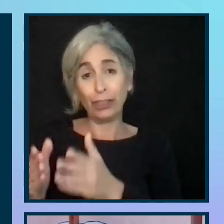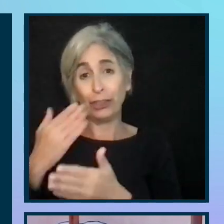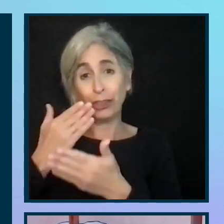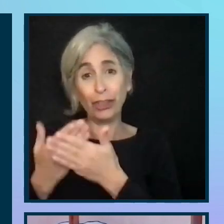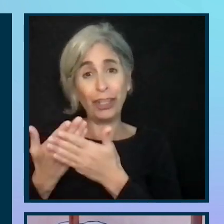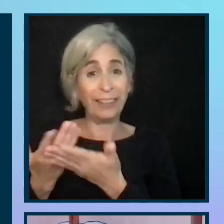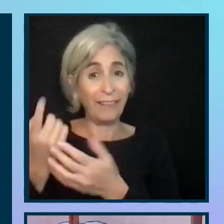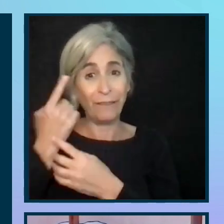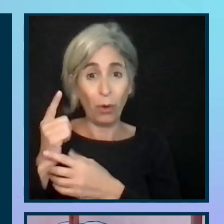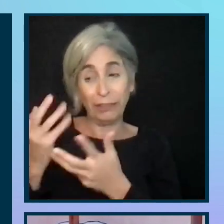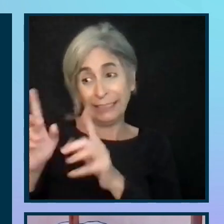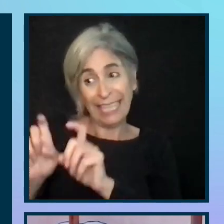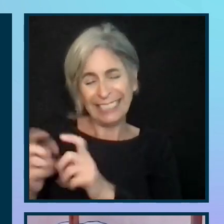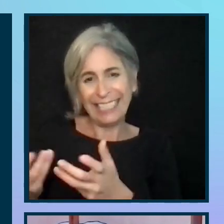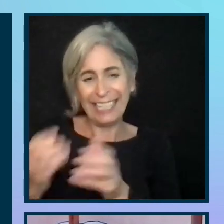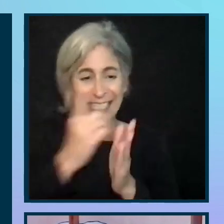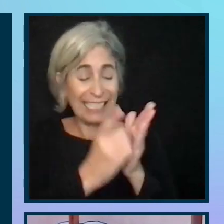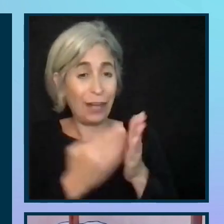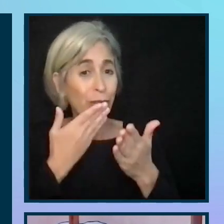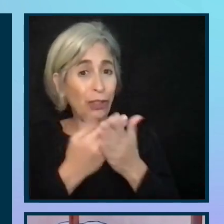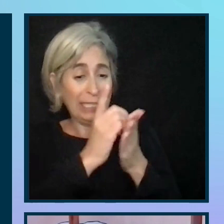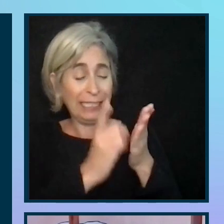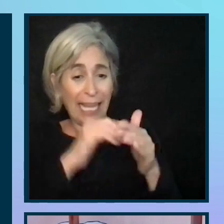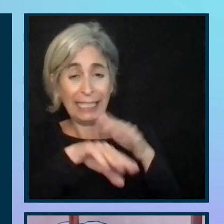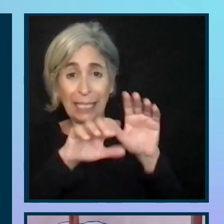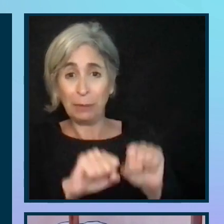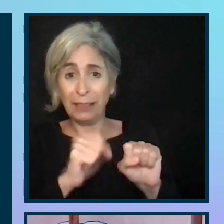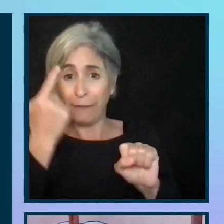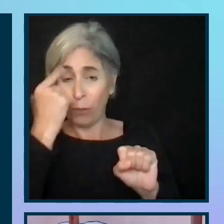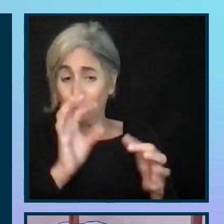as it pertains to testing, the designer's really good at accessibility as it pertains to designing, right?